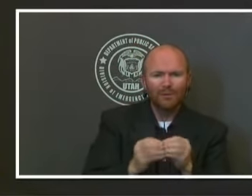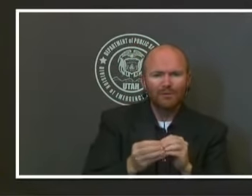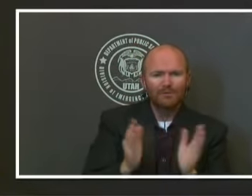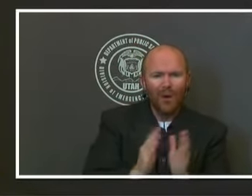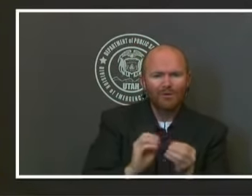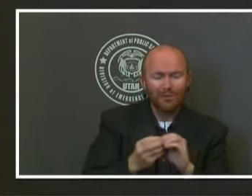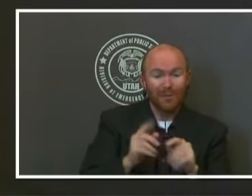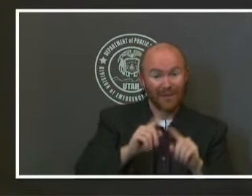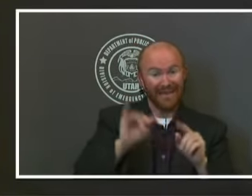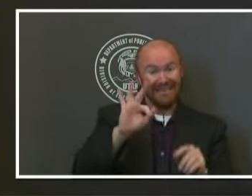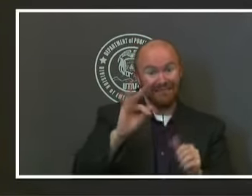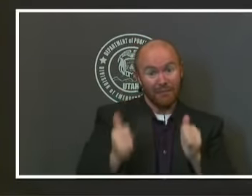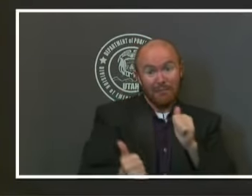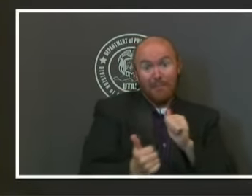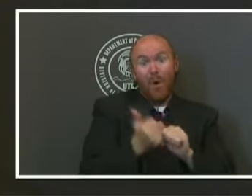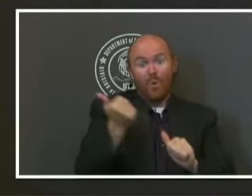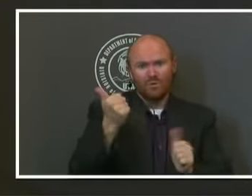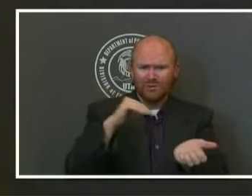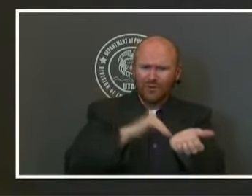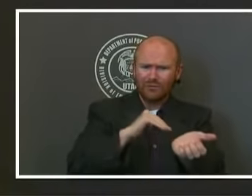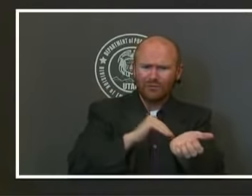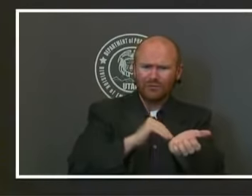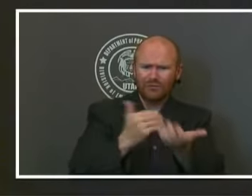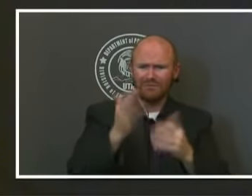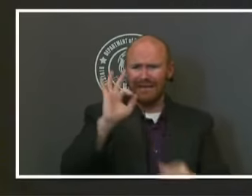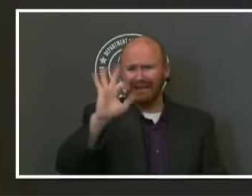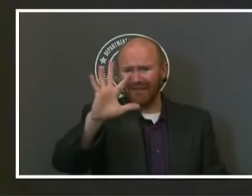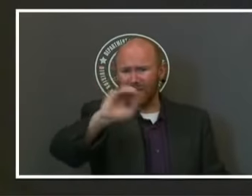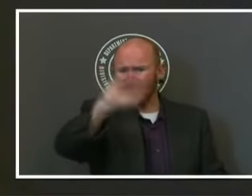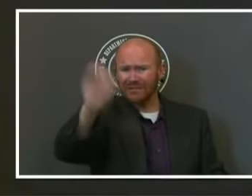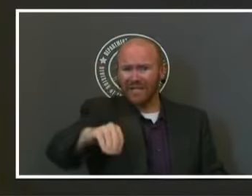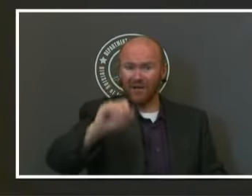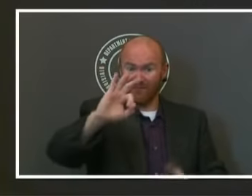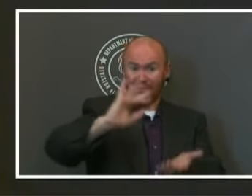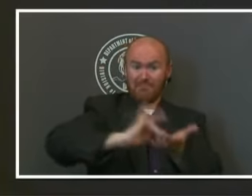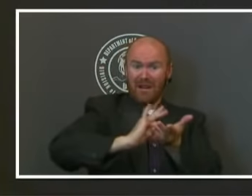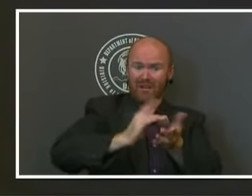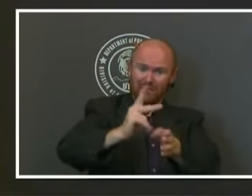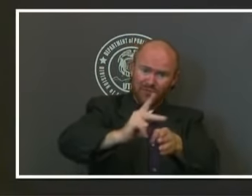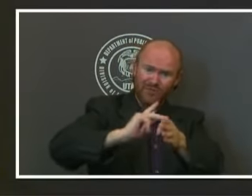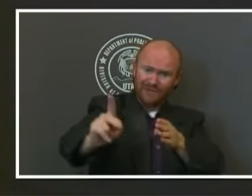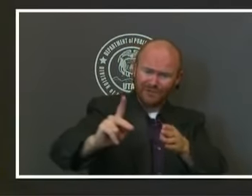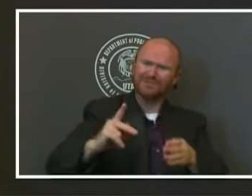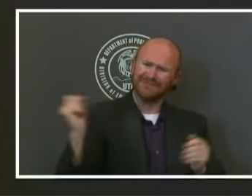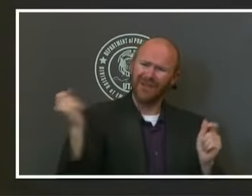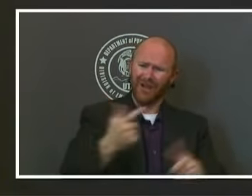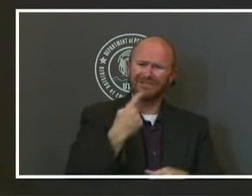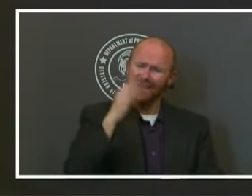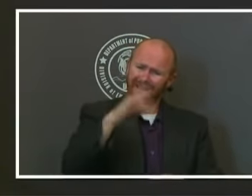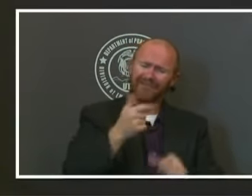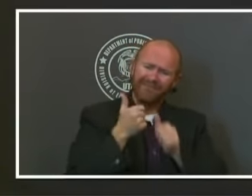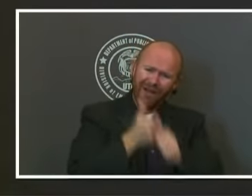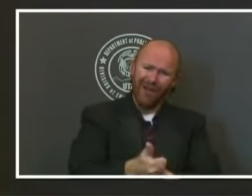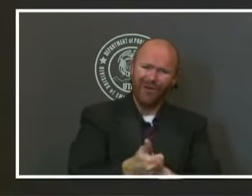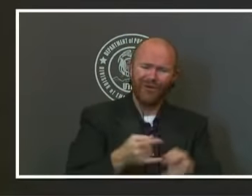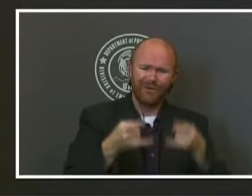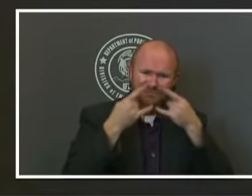people say in one way and five percent in a different way